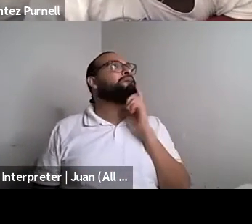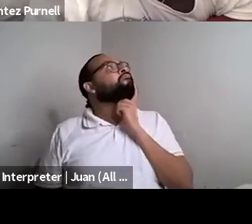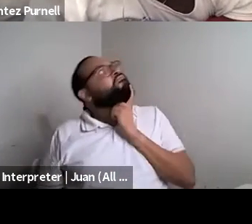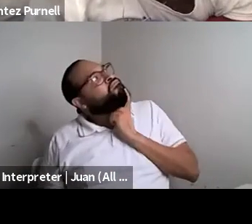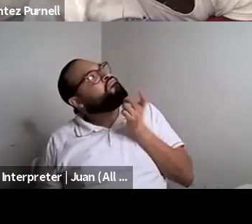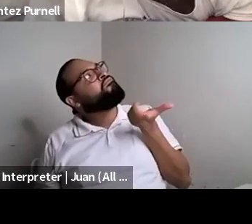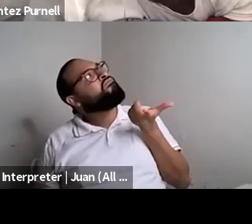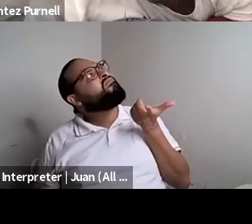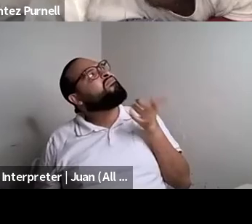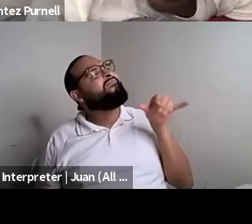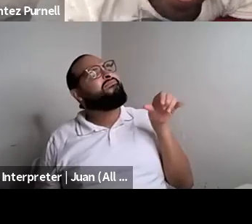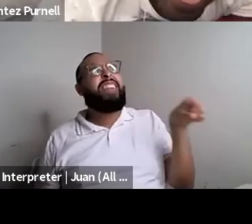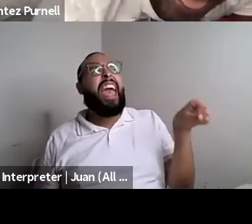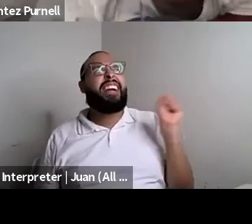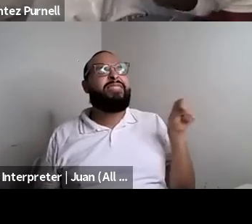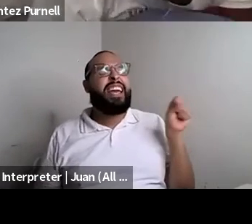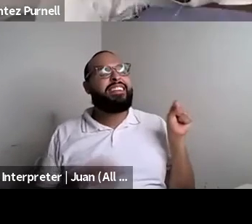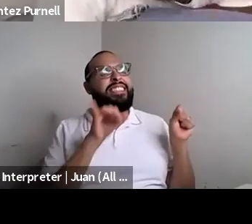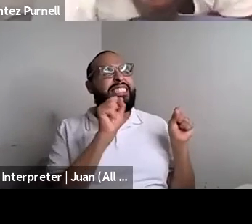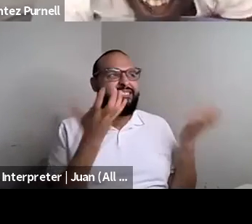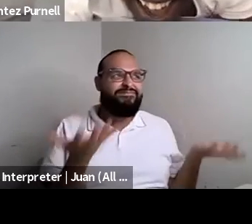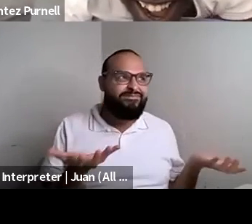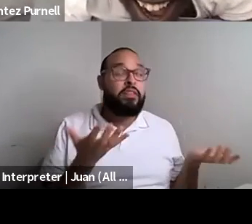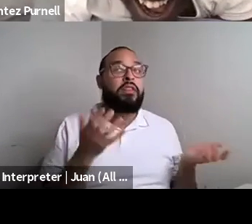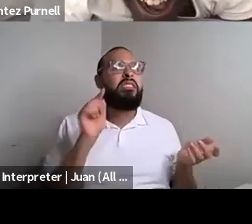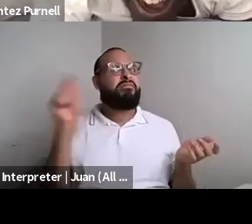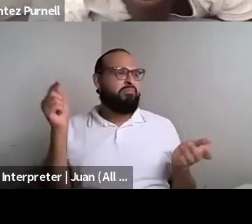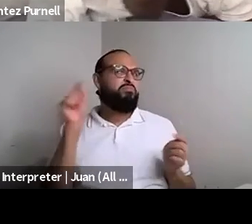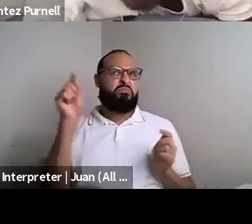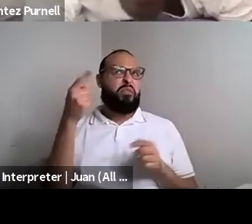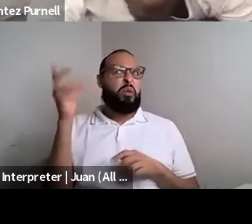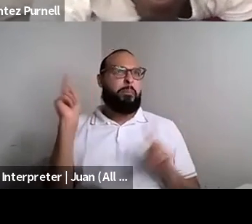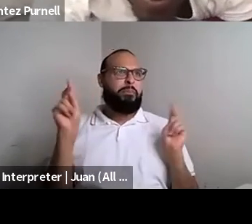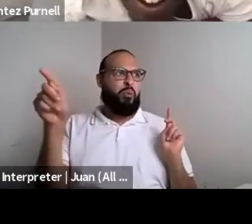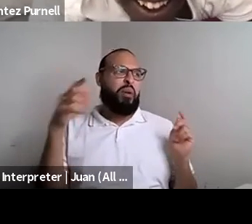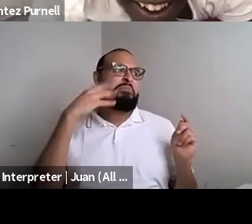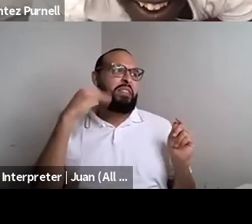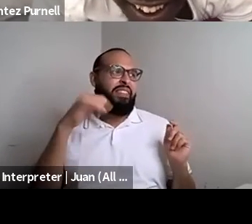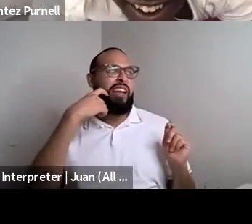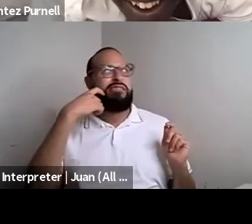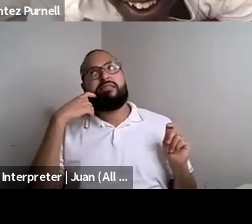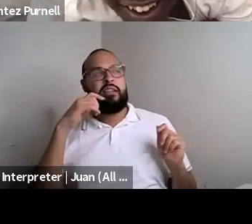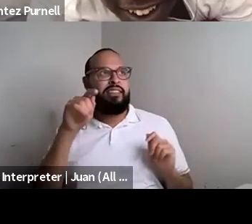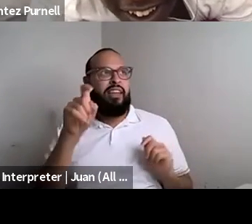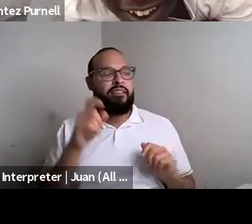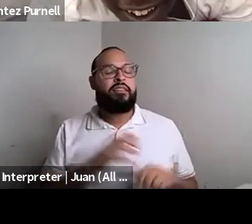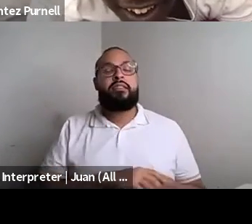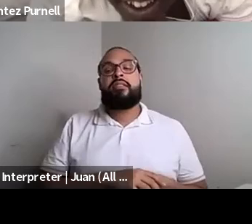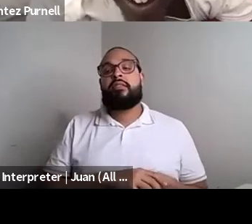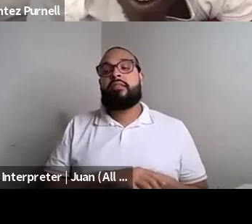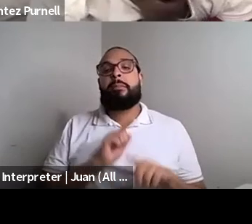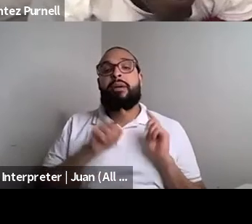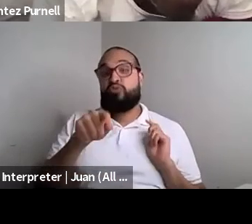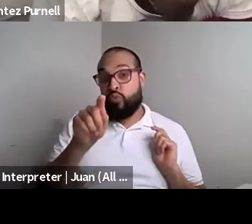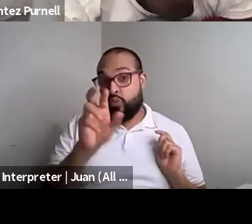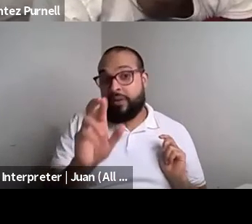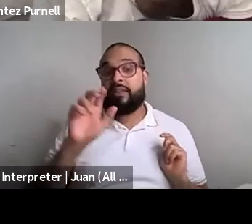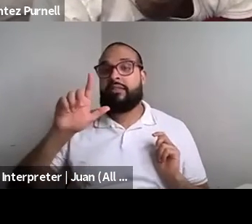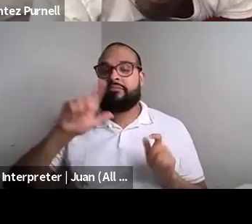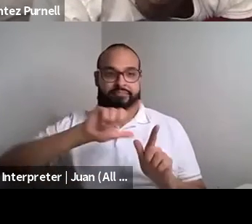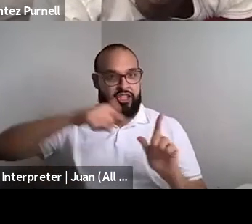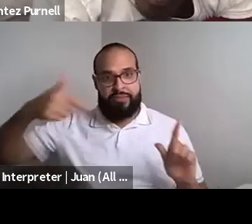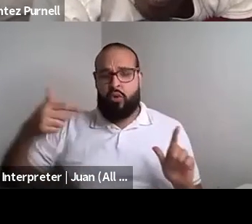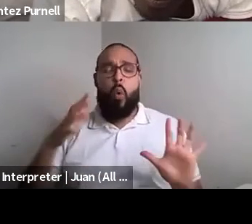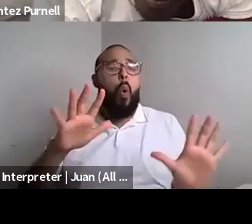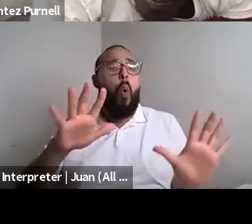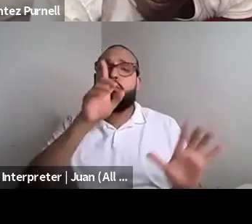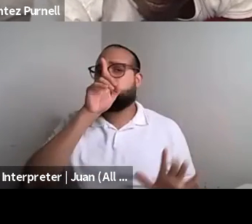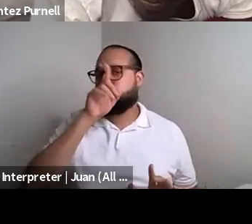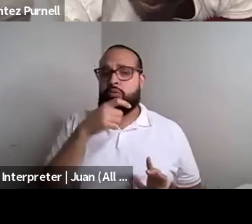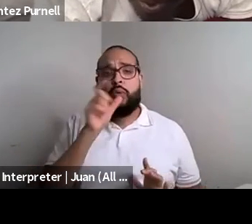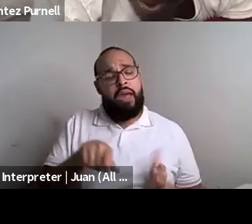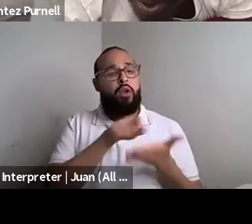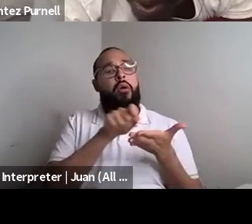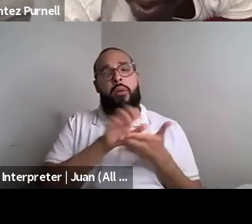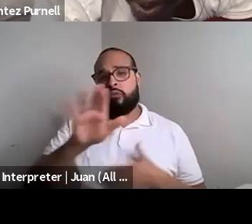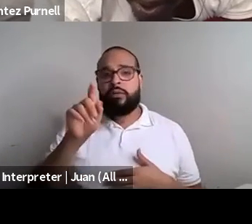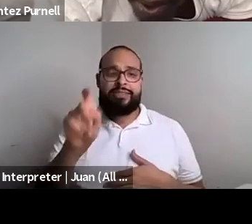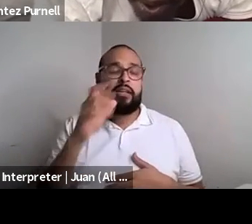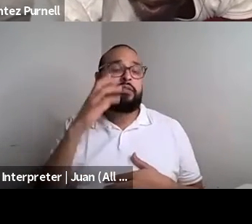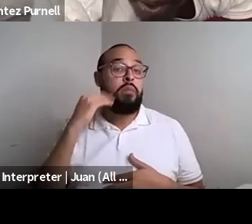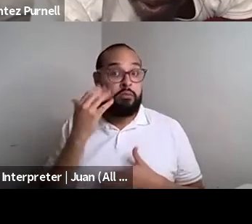Nahshon Anderson: Yeah, yeah, yeah, yeah, yeah. For some people, I don't write about. I mean, you know, just because you're clear LGBT Q. You don't have to write about your sexual experiences because you know there are people were a sexual sexual